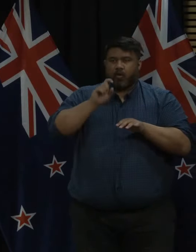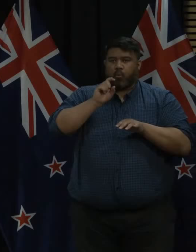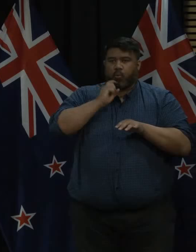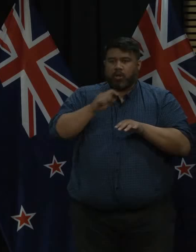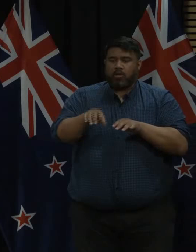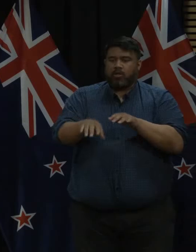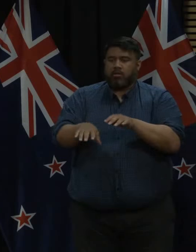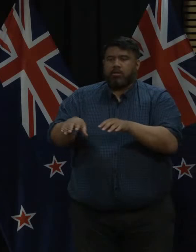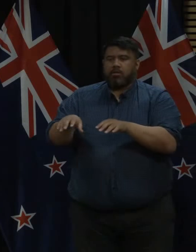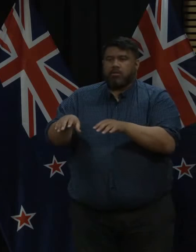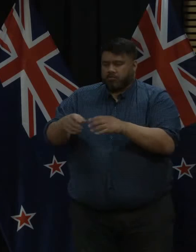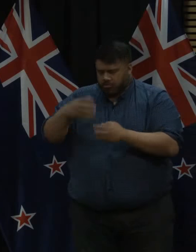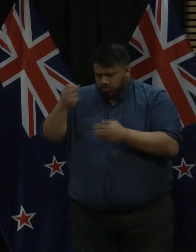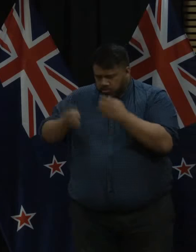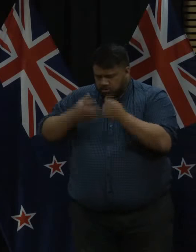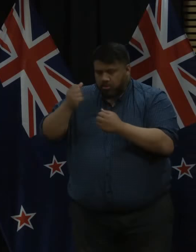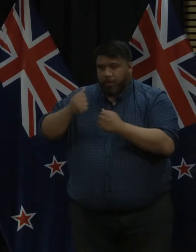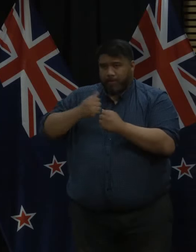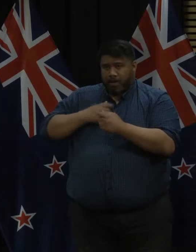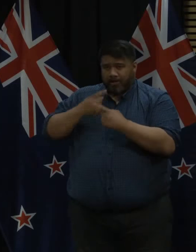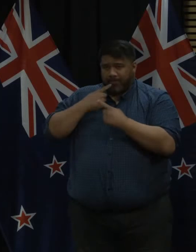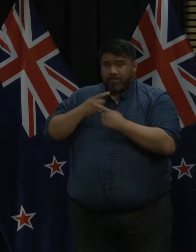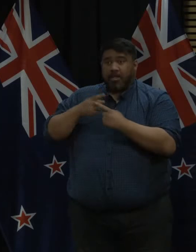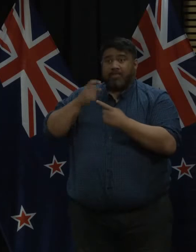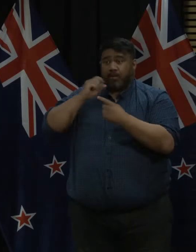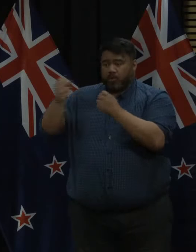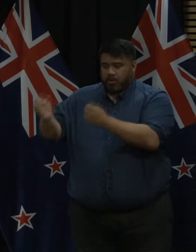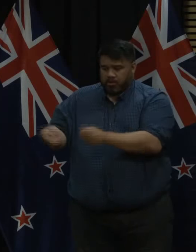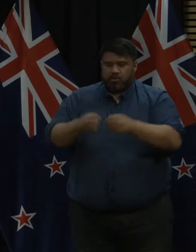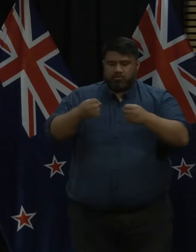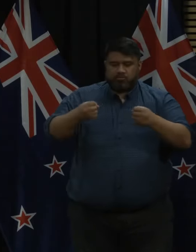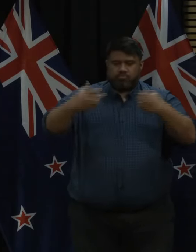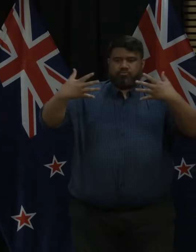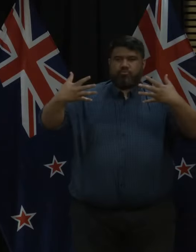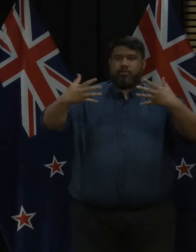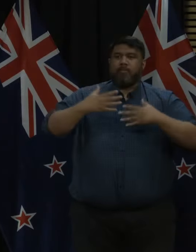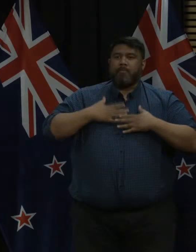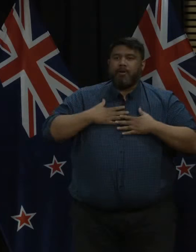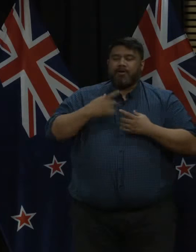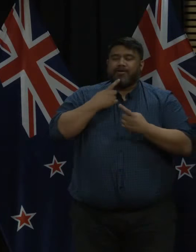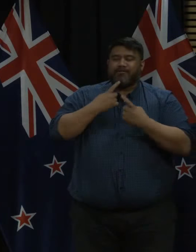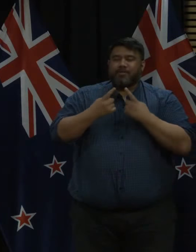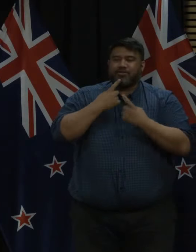once you have logged in it will